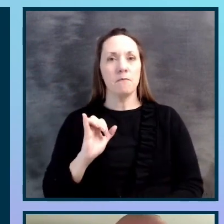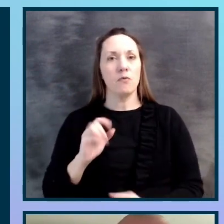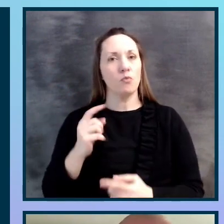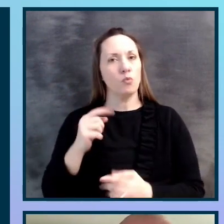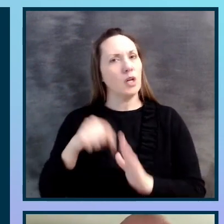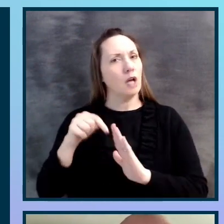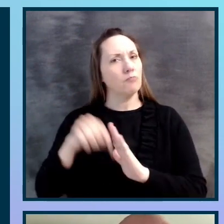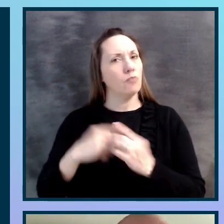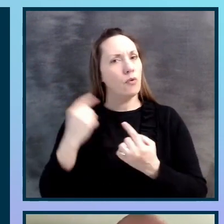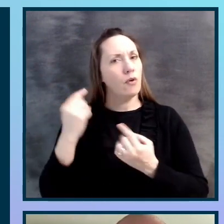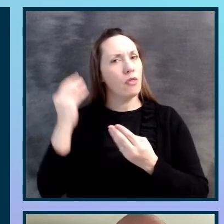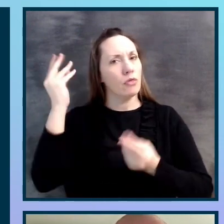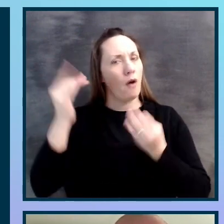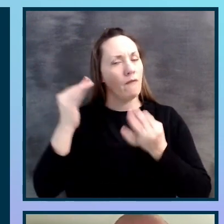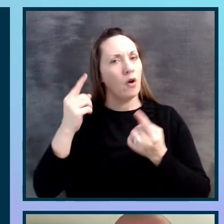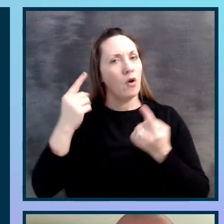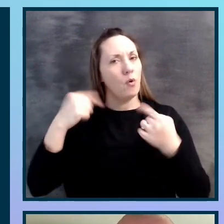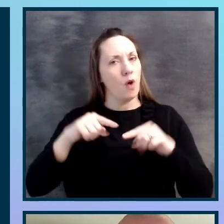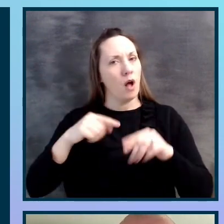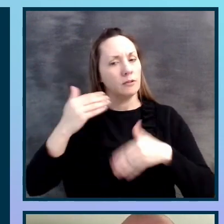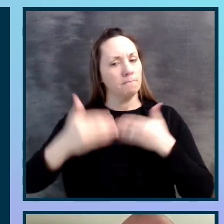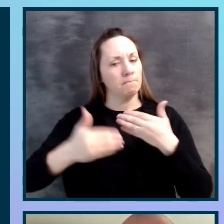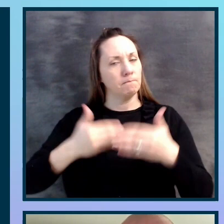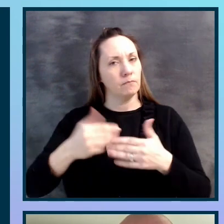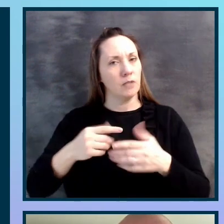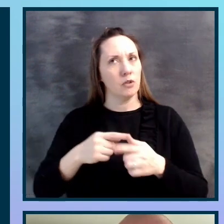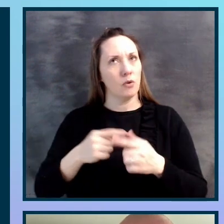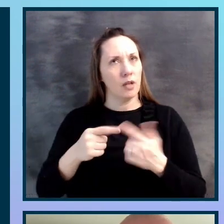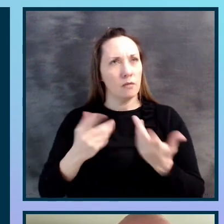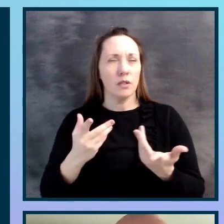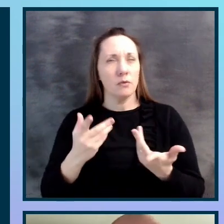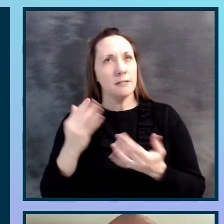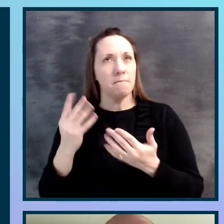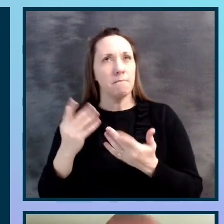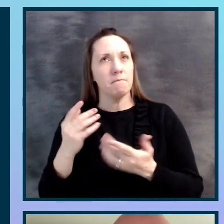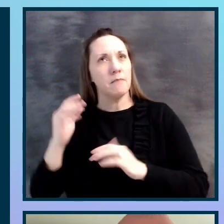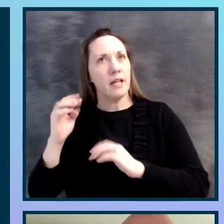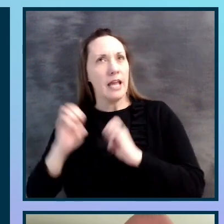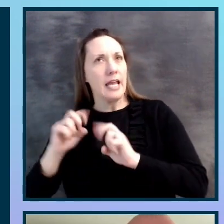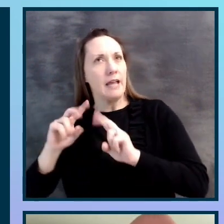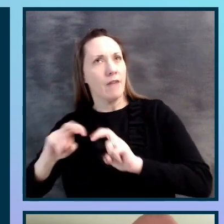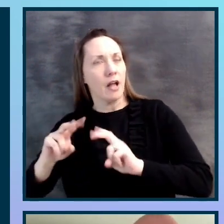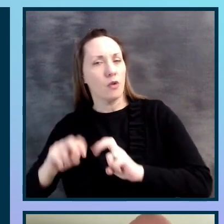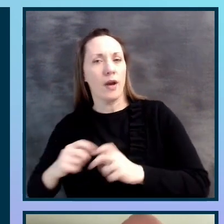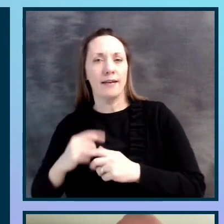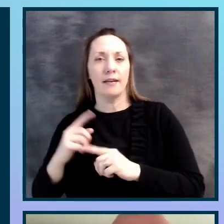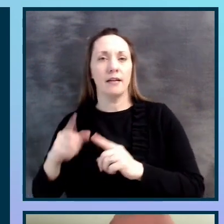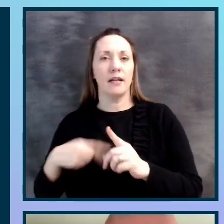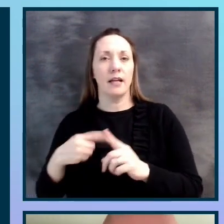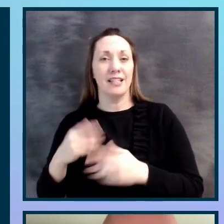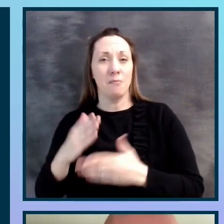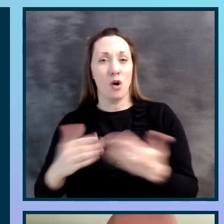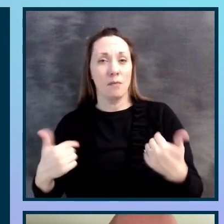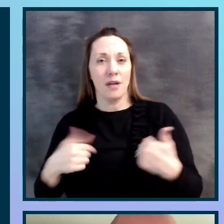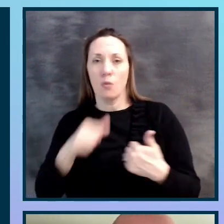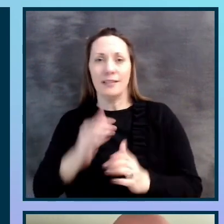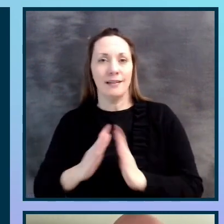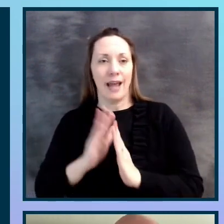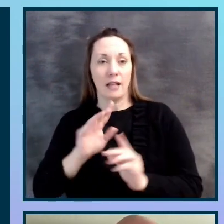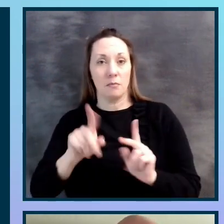in our approach to this, and went down this idea of evaluating and as partly, we didn't ask people about their conditions.